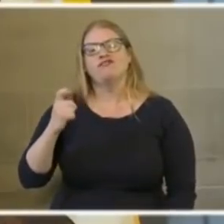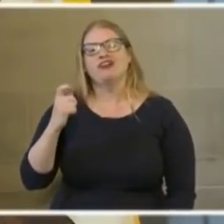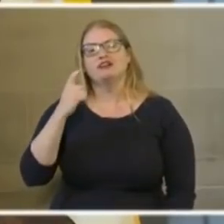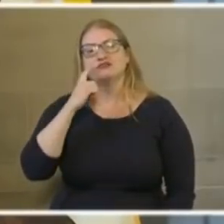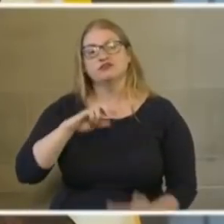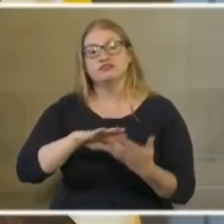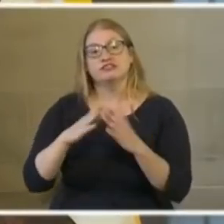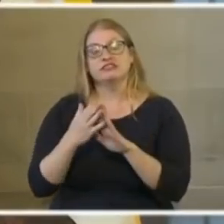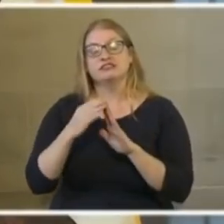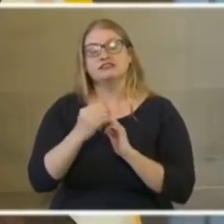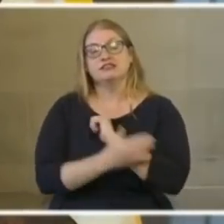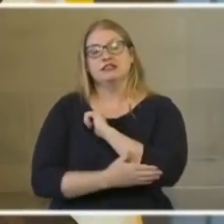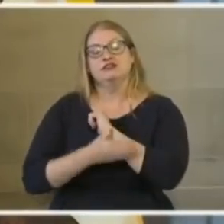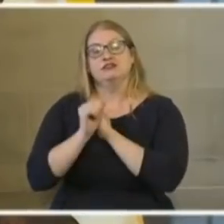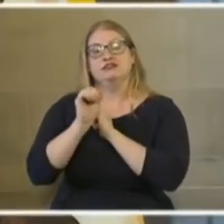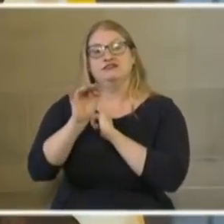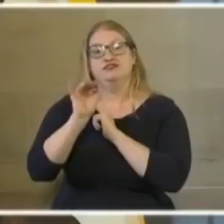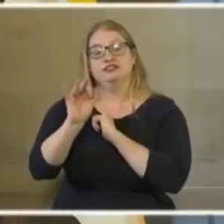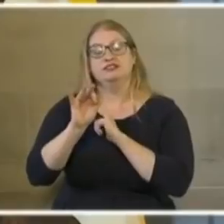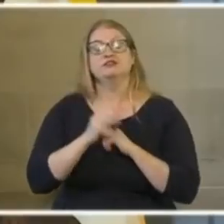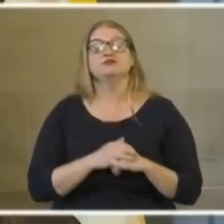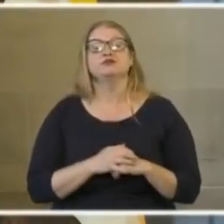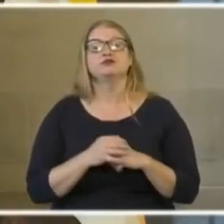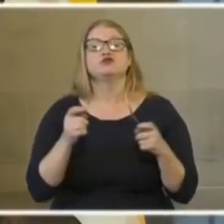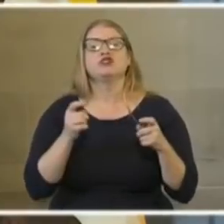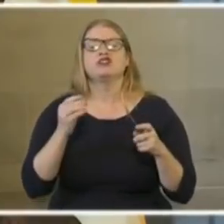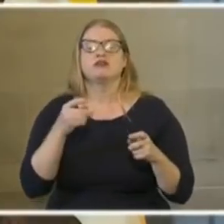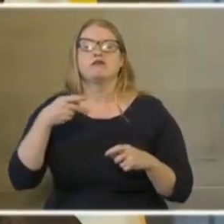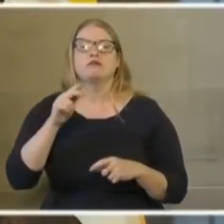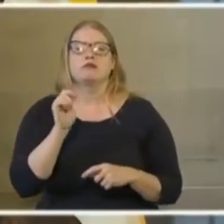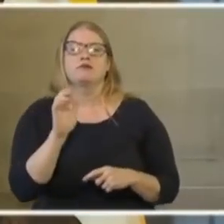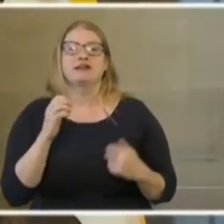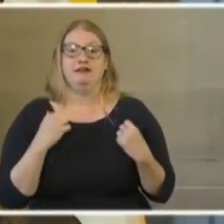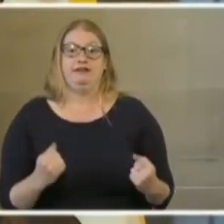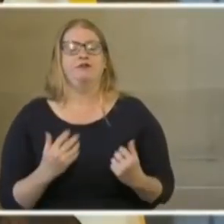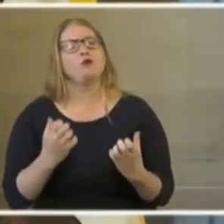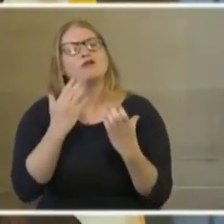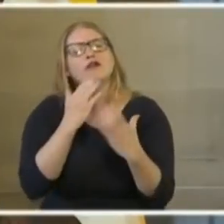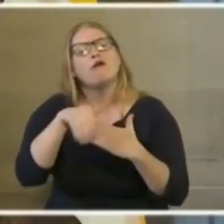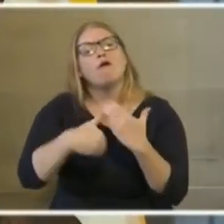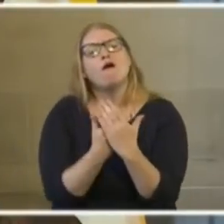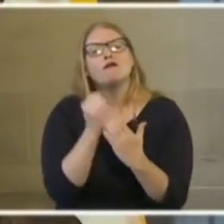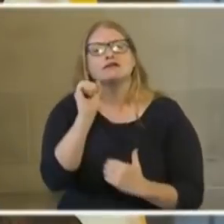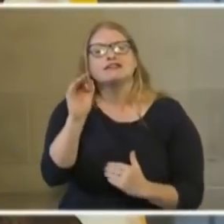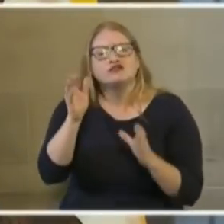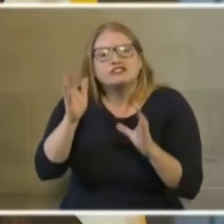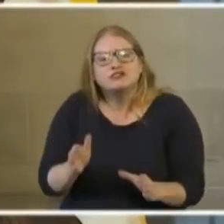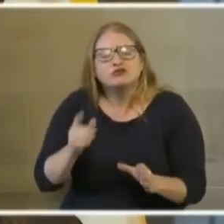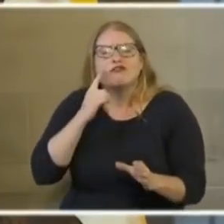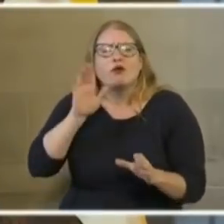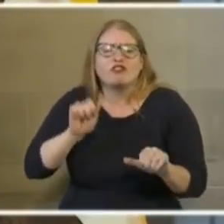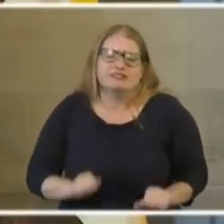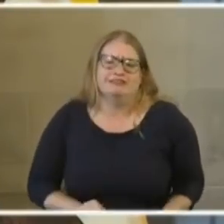THANK YOU MAYOR. GOOD MORNING I AM DR. GRANT KOUFAX DIRECTOR OF HEALTH FOR SAN FRANCISCO.